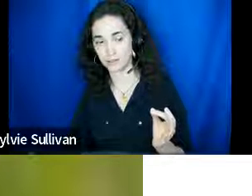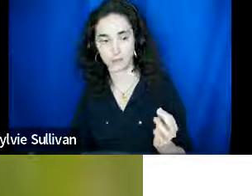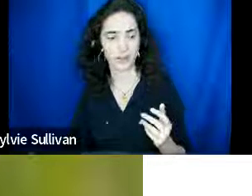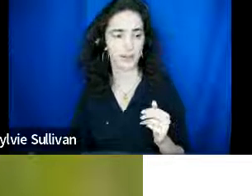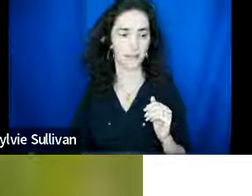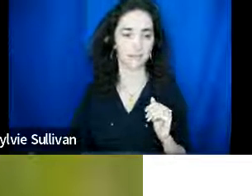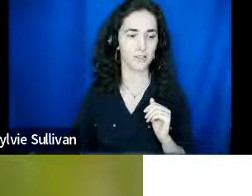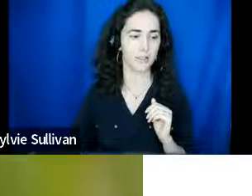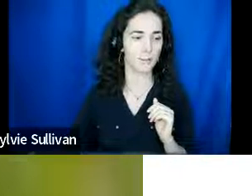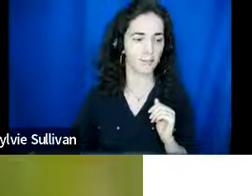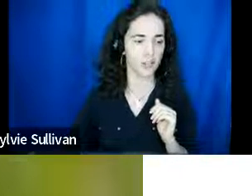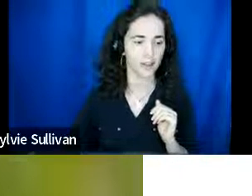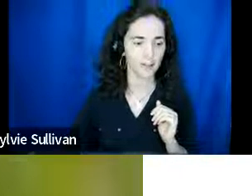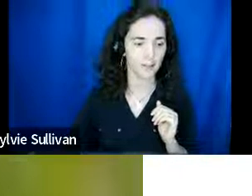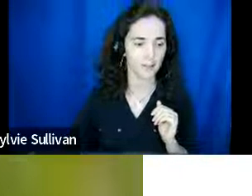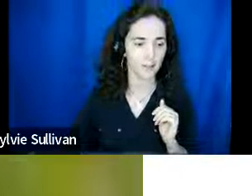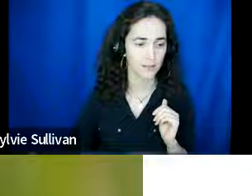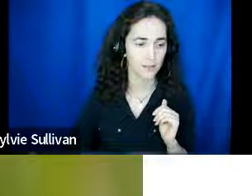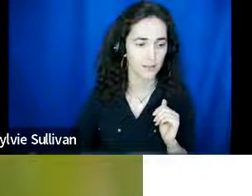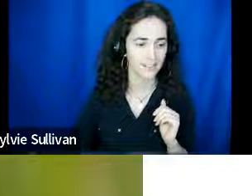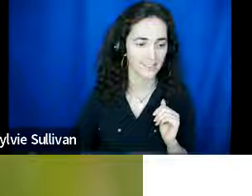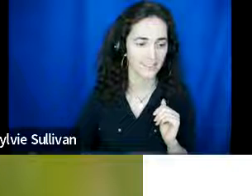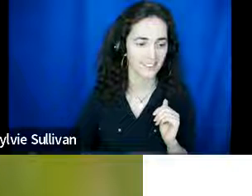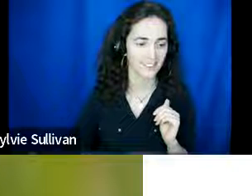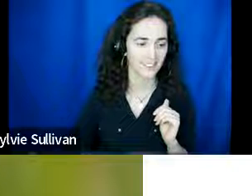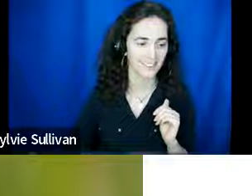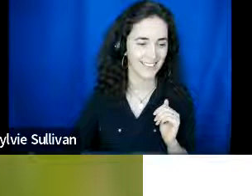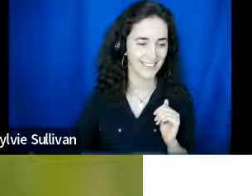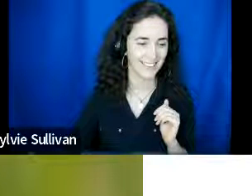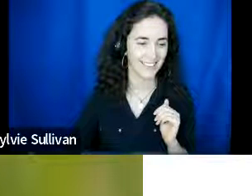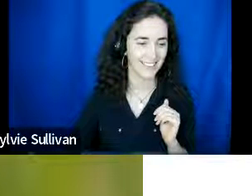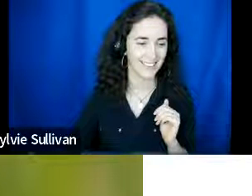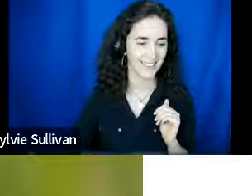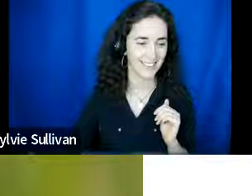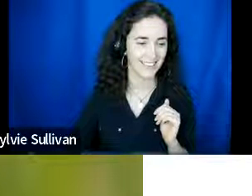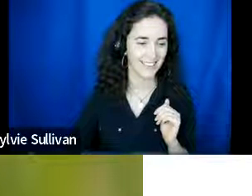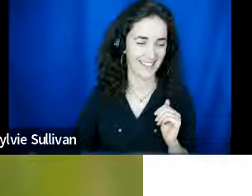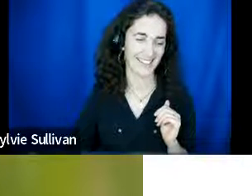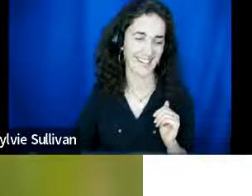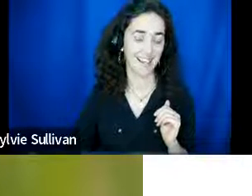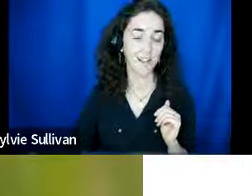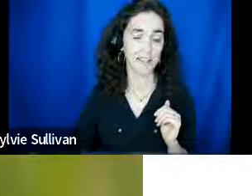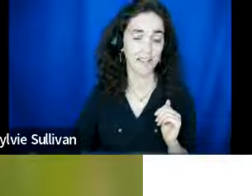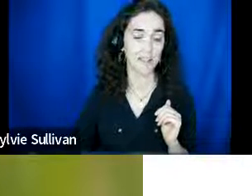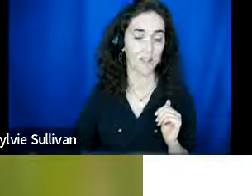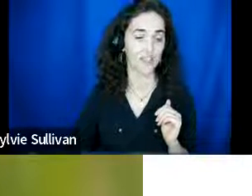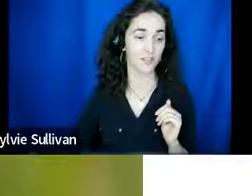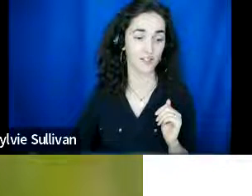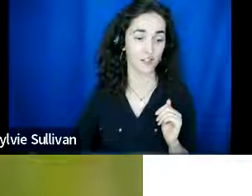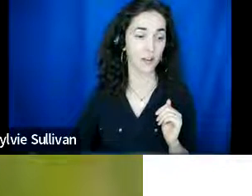Go ahead and tell me in the chat... I think you guys are getting the gist of it.